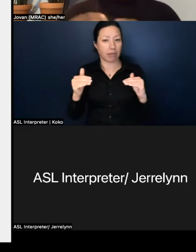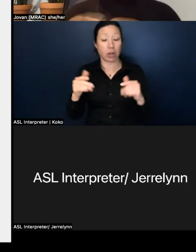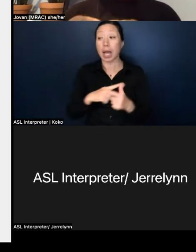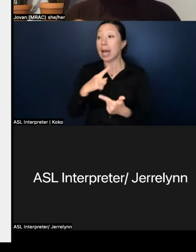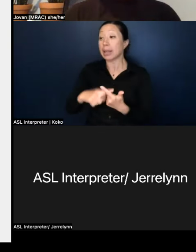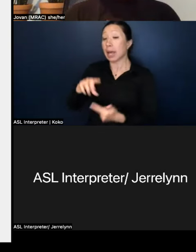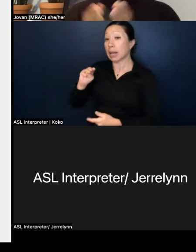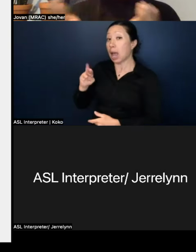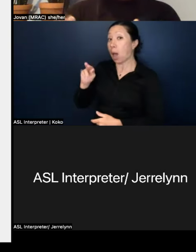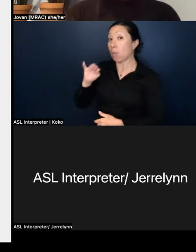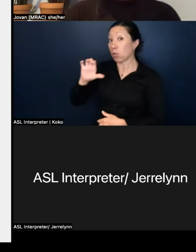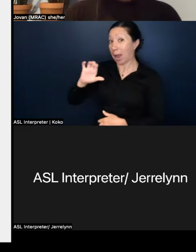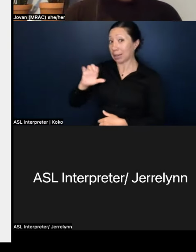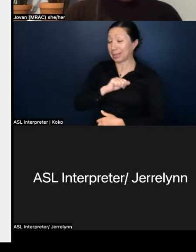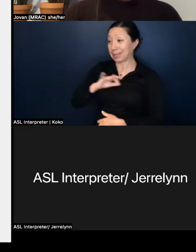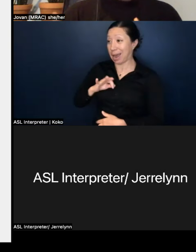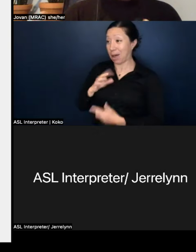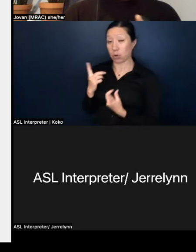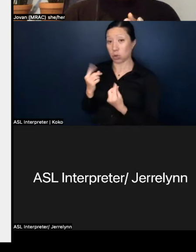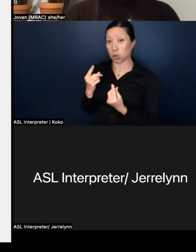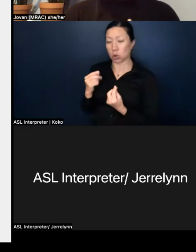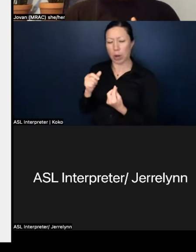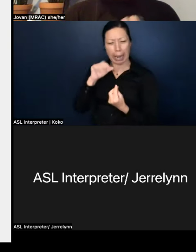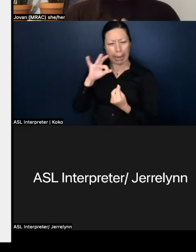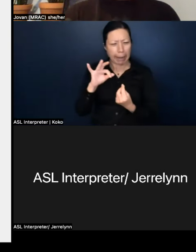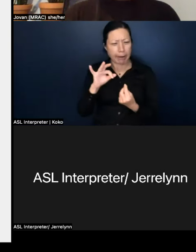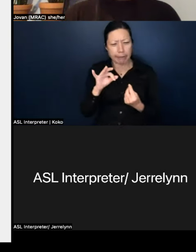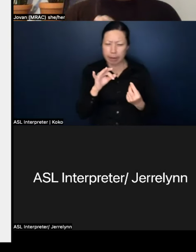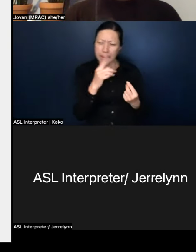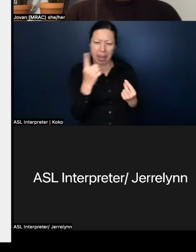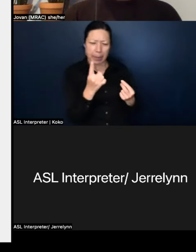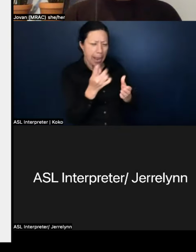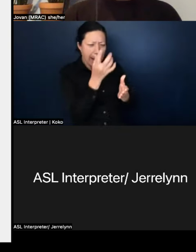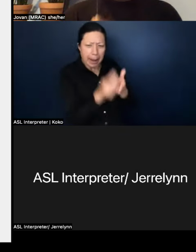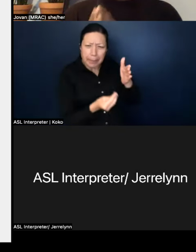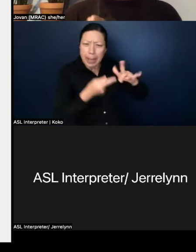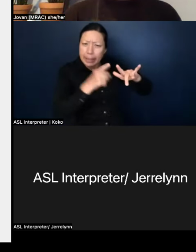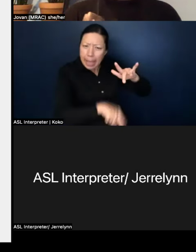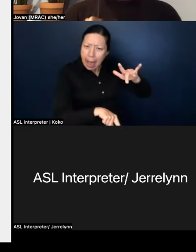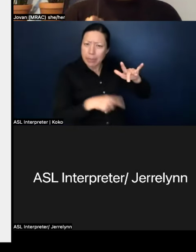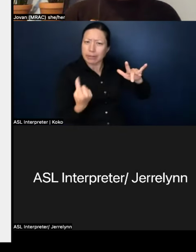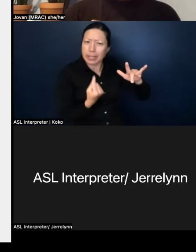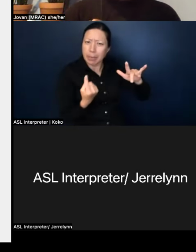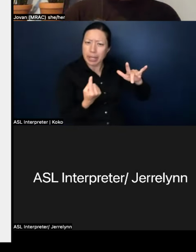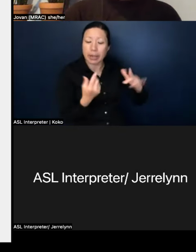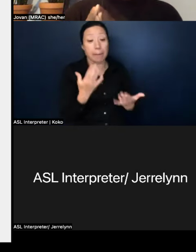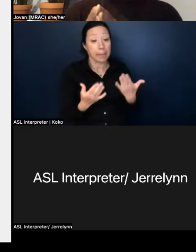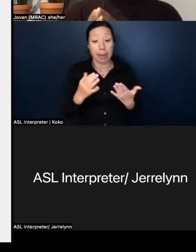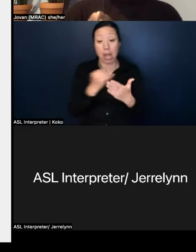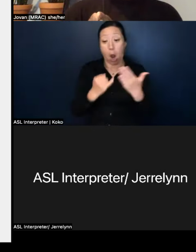wherever there was a hole of knowledge, right? Like maybe we did not hear enough from artists with disabilities,